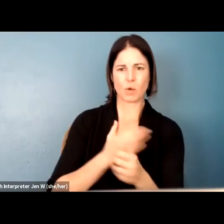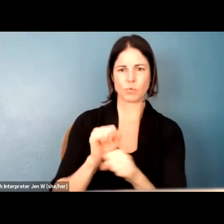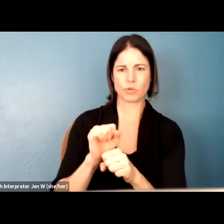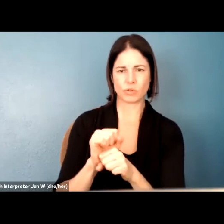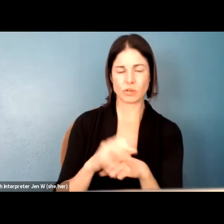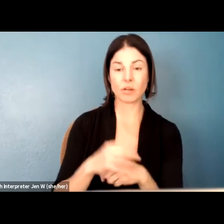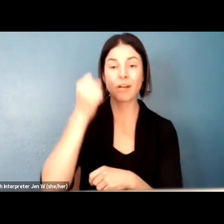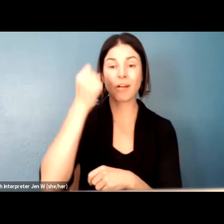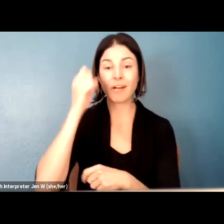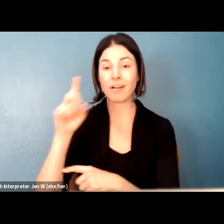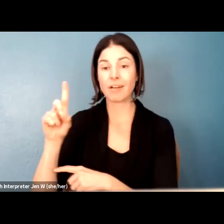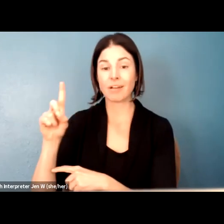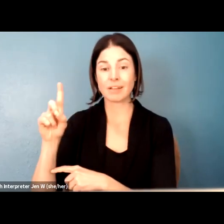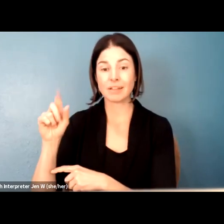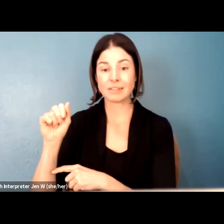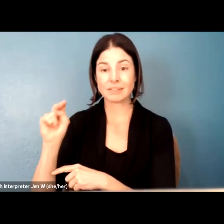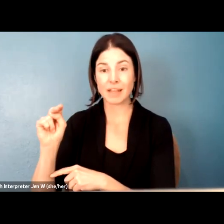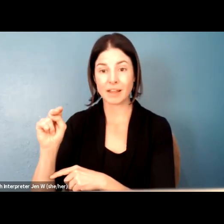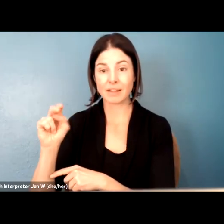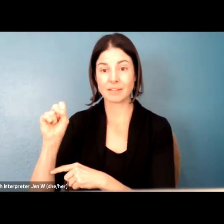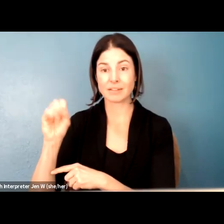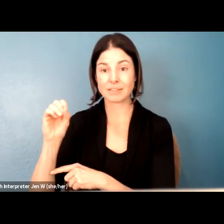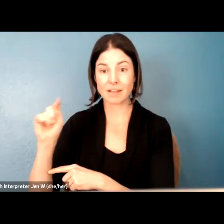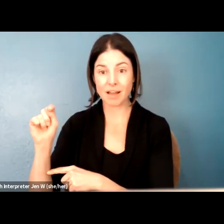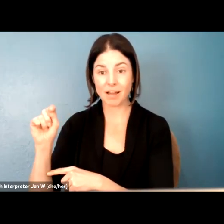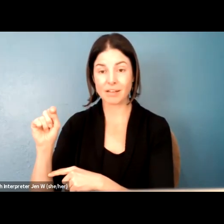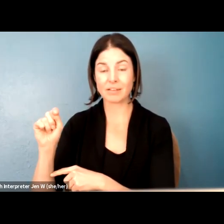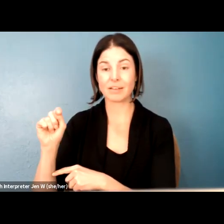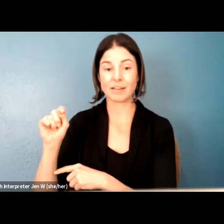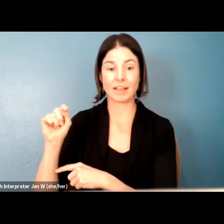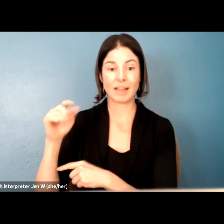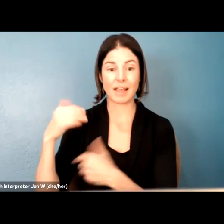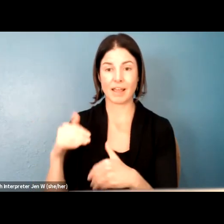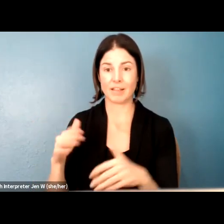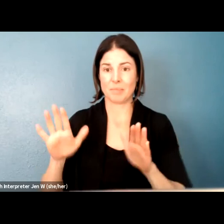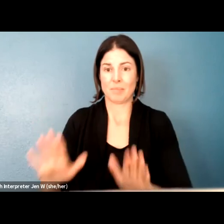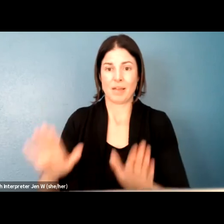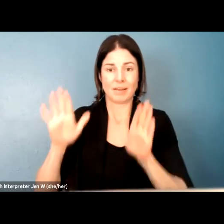work of Dan Scott, and the mighty mighty leap Patel,